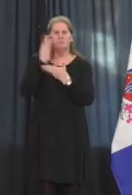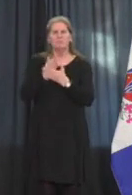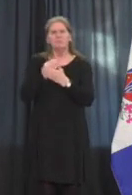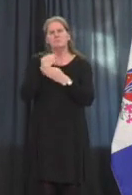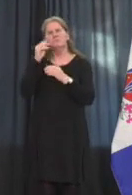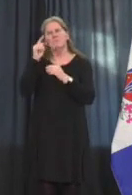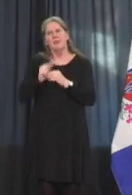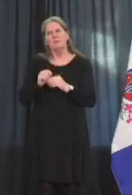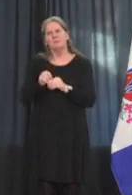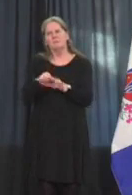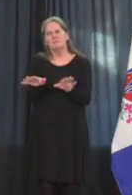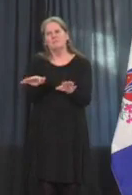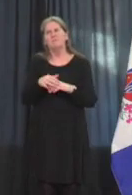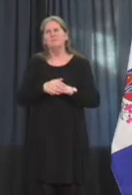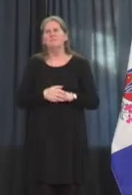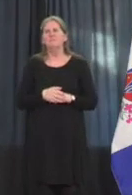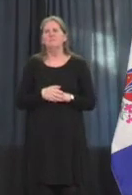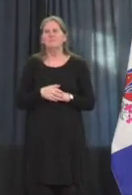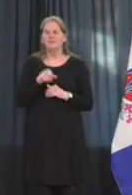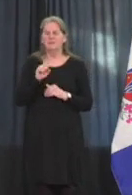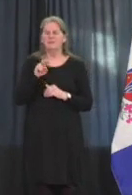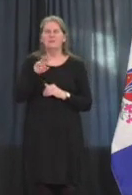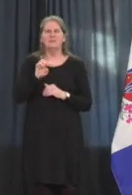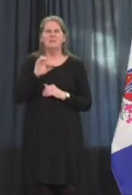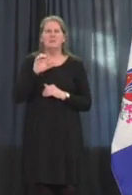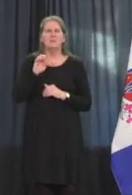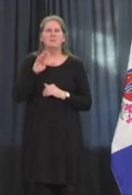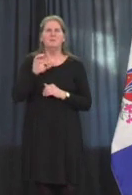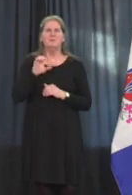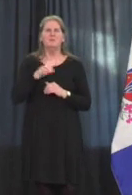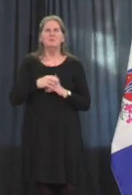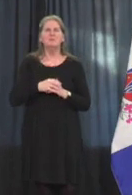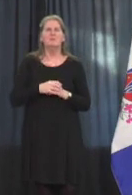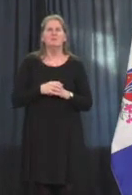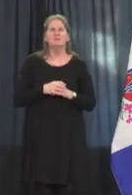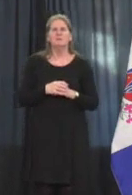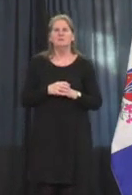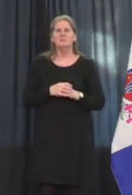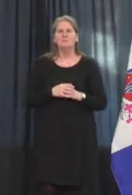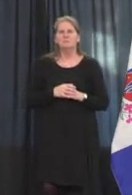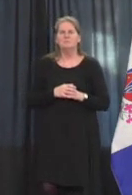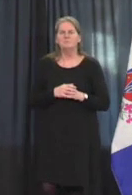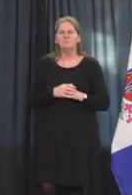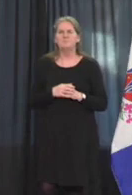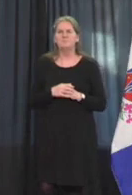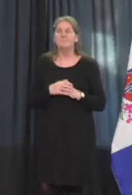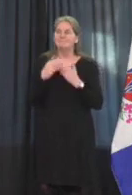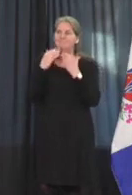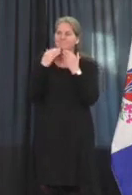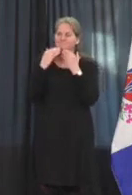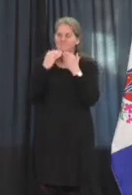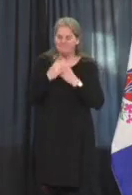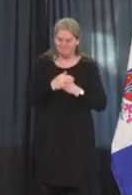I WILL GO TO STEVE WITH CBC. THANK YOU.